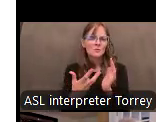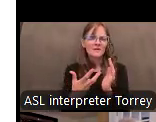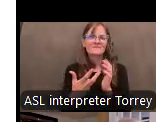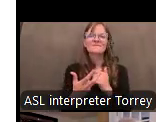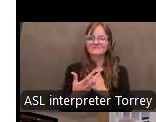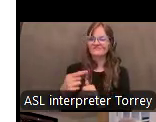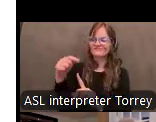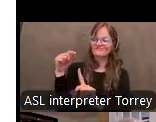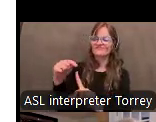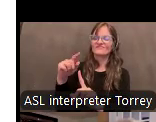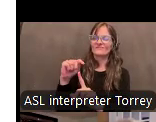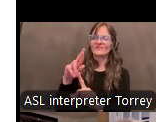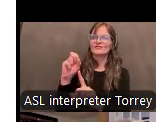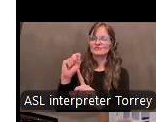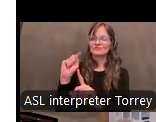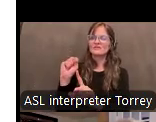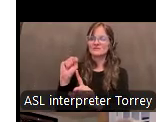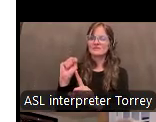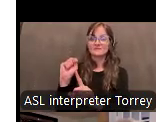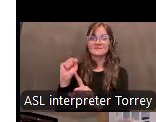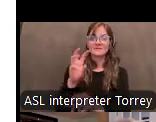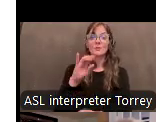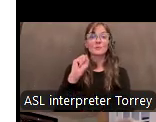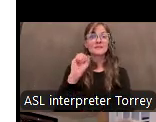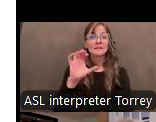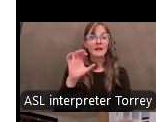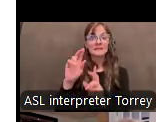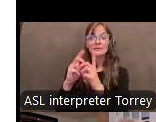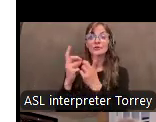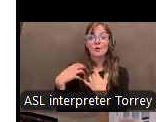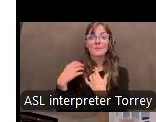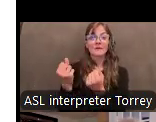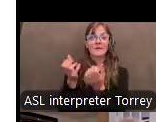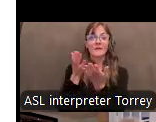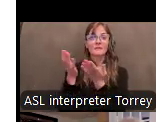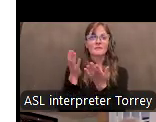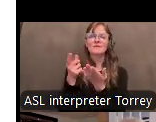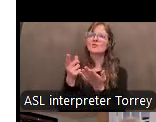Wisconsin Department of Health Services is very credible, very respected, and that this is a strength.